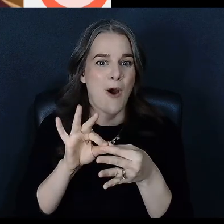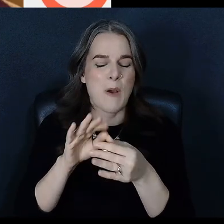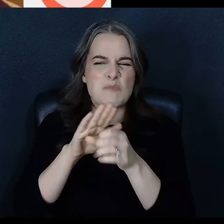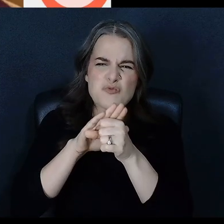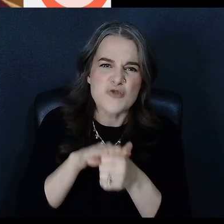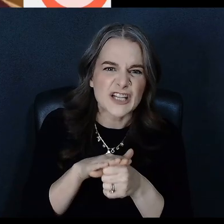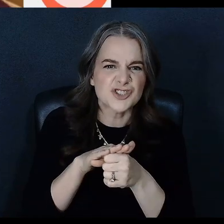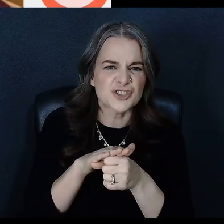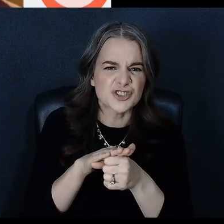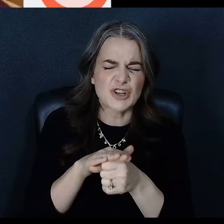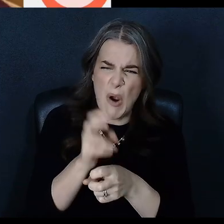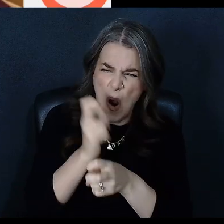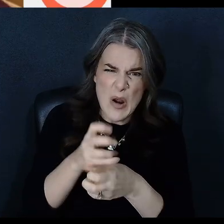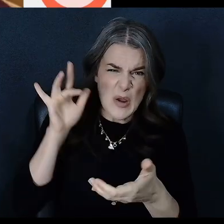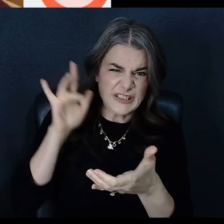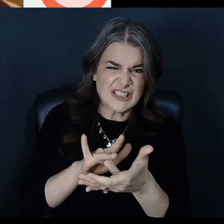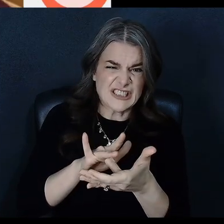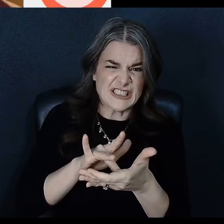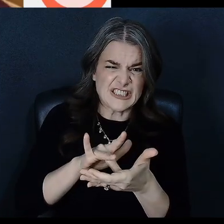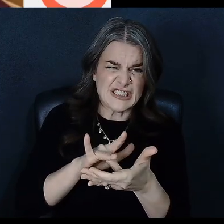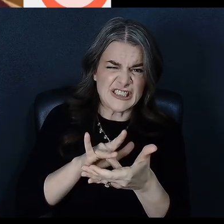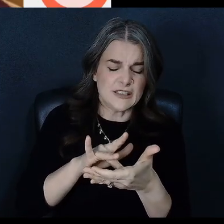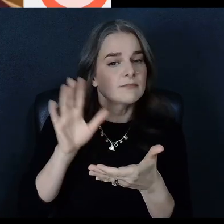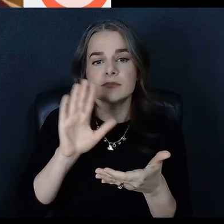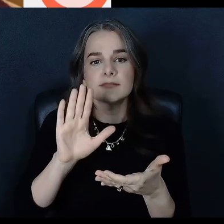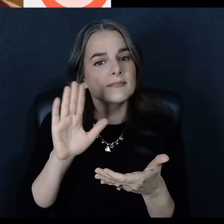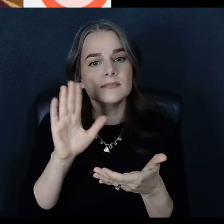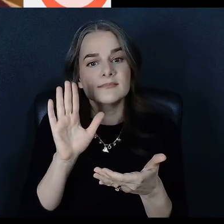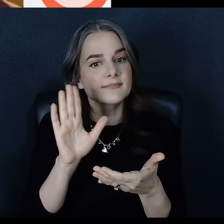It's about touch-- simply contact on the screen.